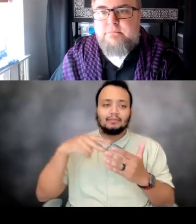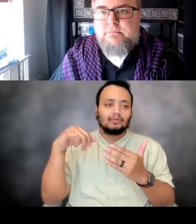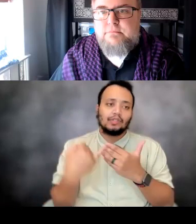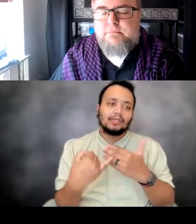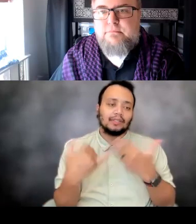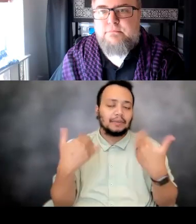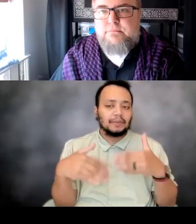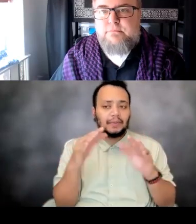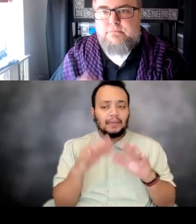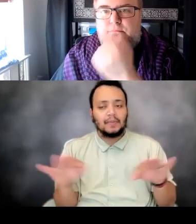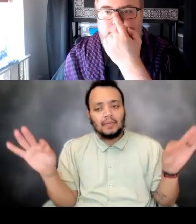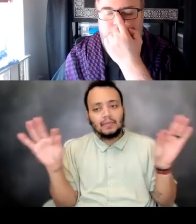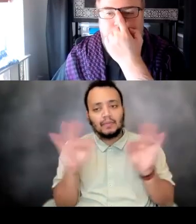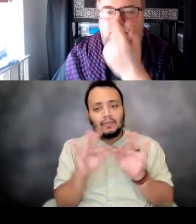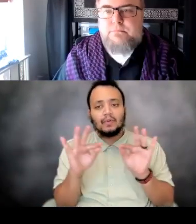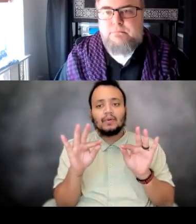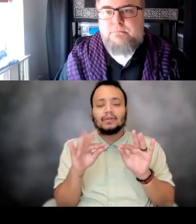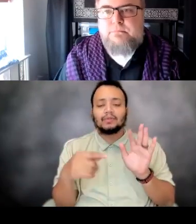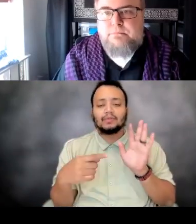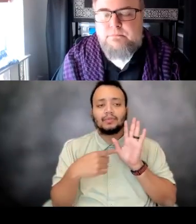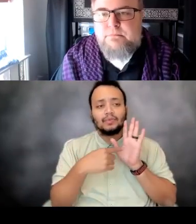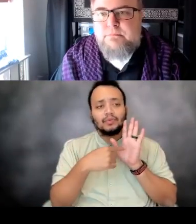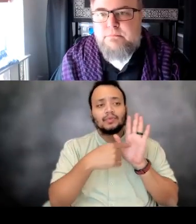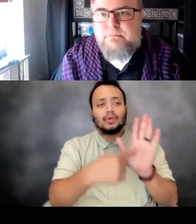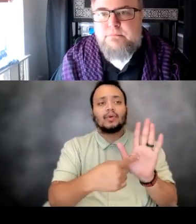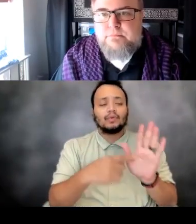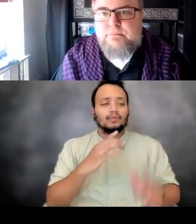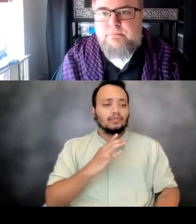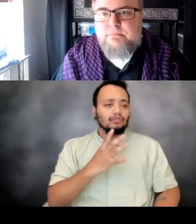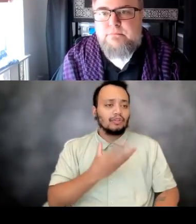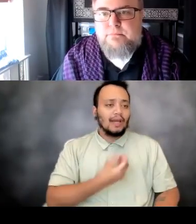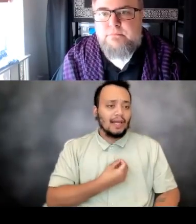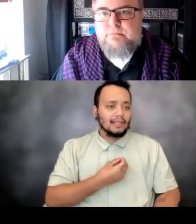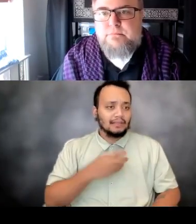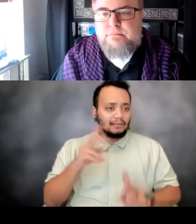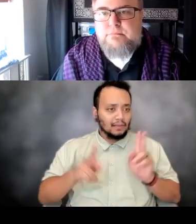to be able to showcase the voice of the trans community,